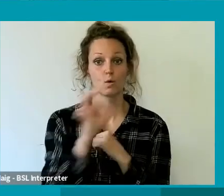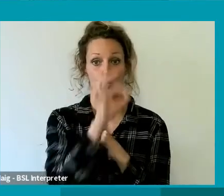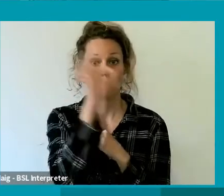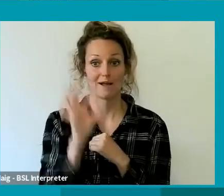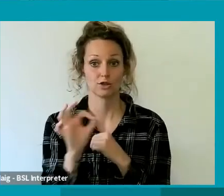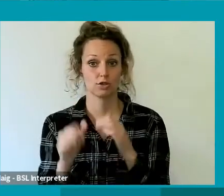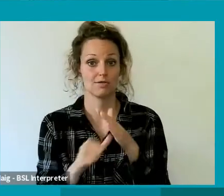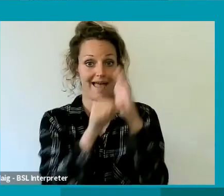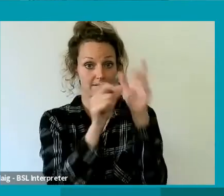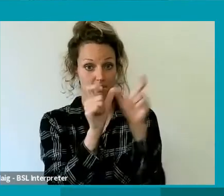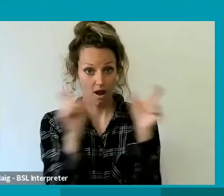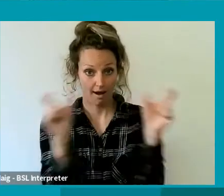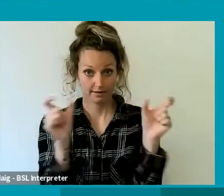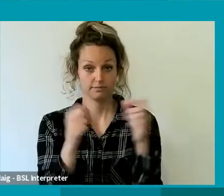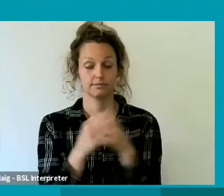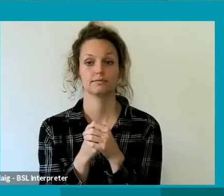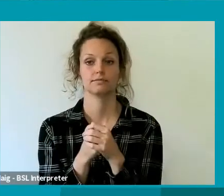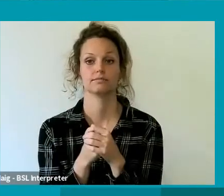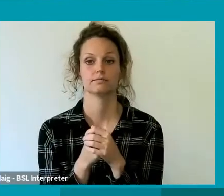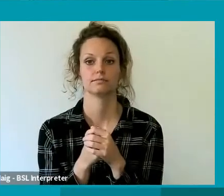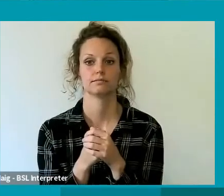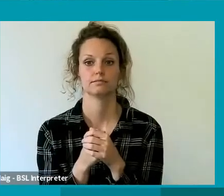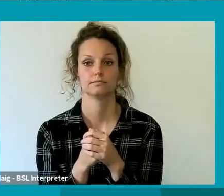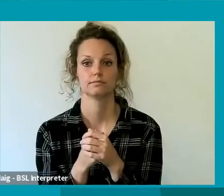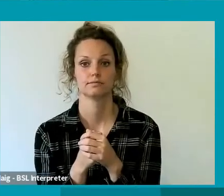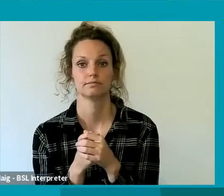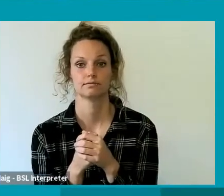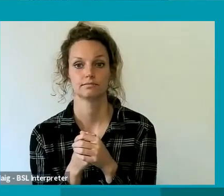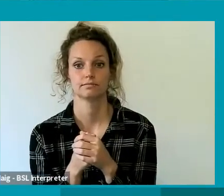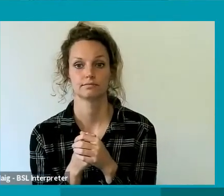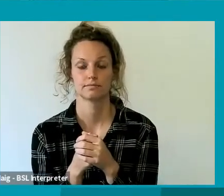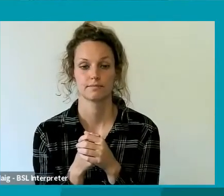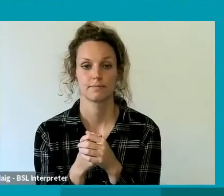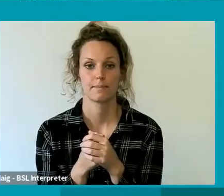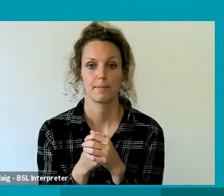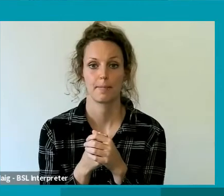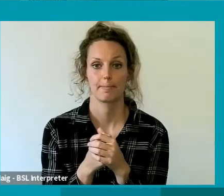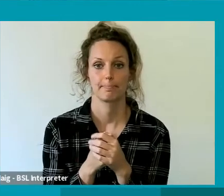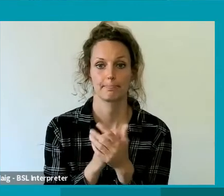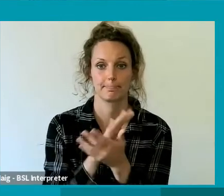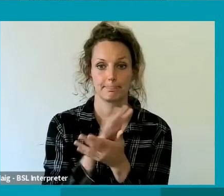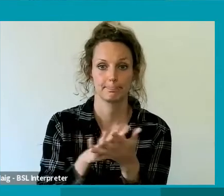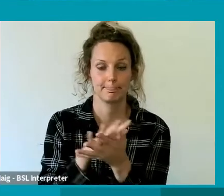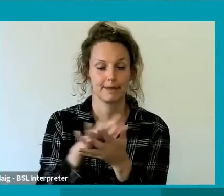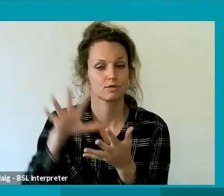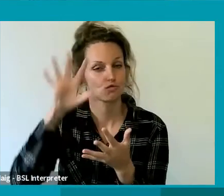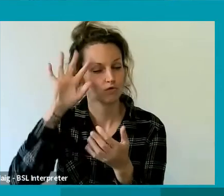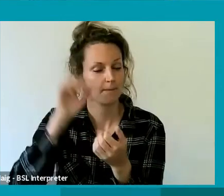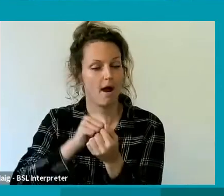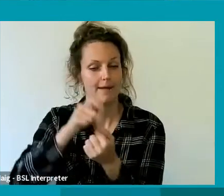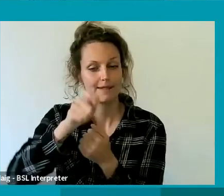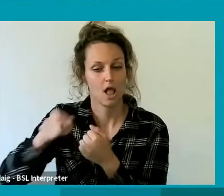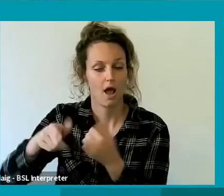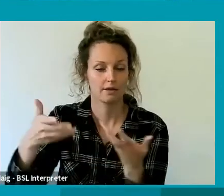So. This will remind the client of our pain area, so you're asking a question.